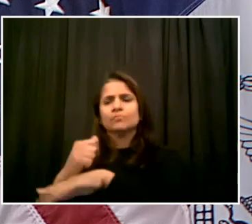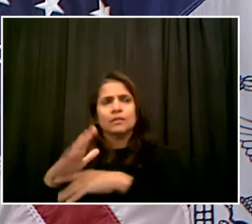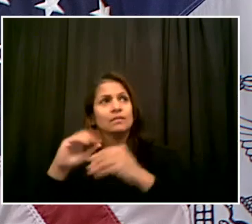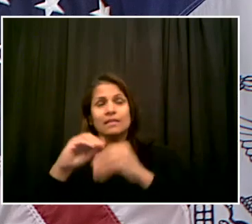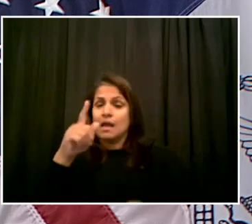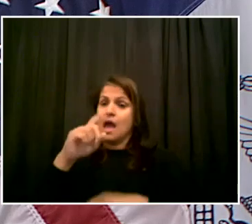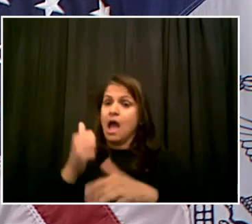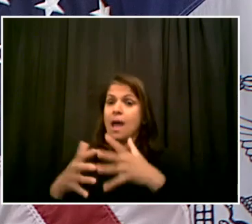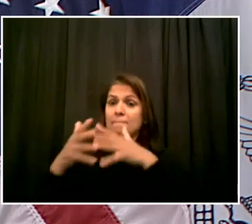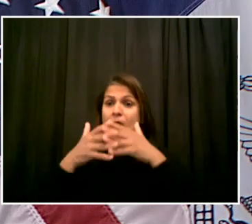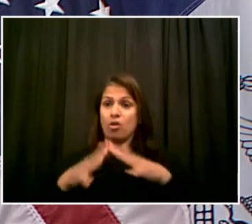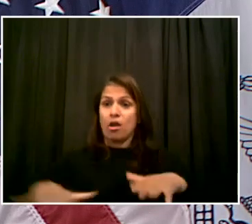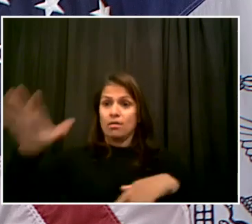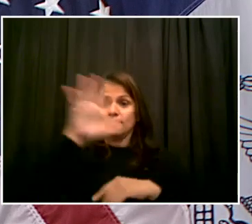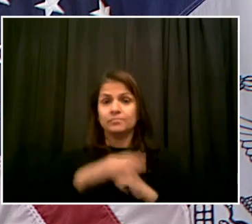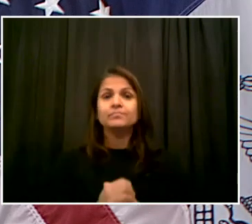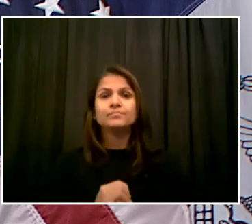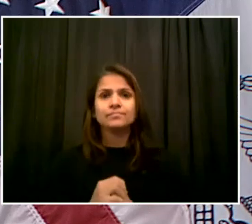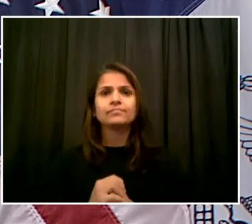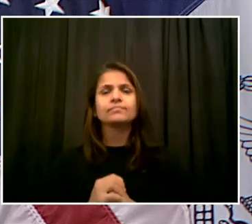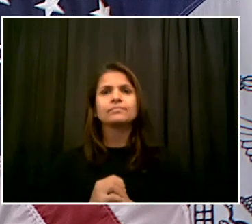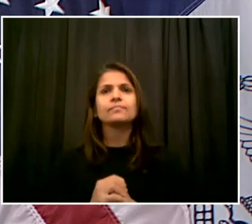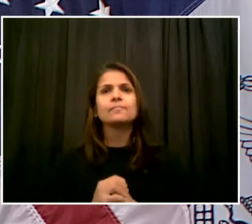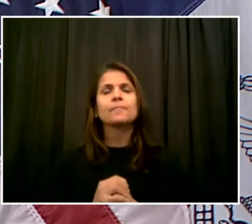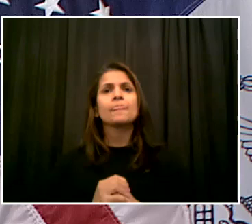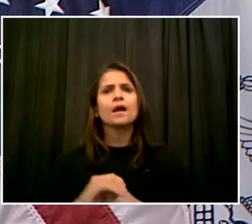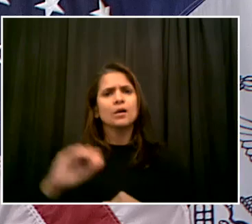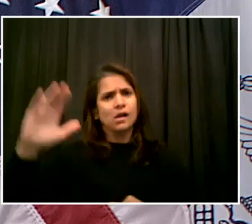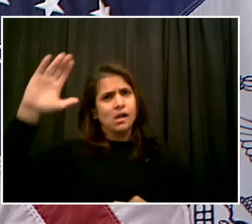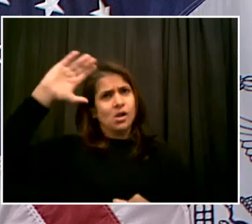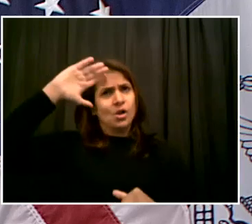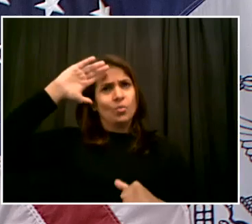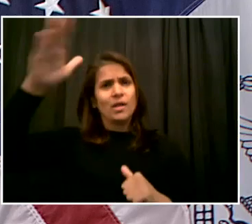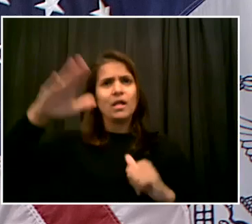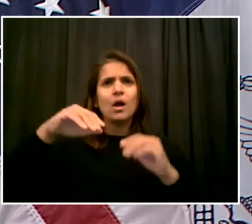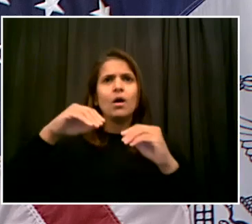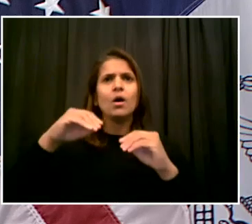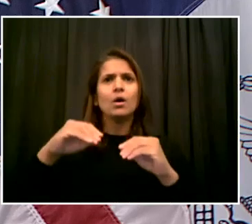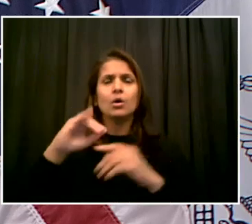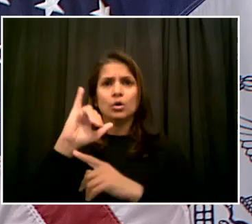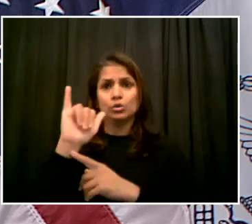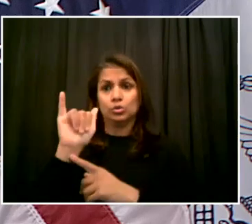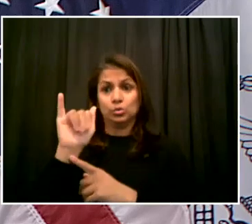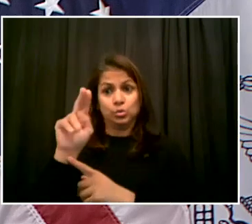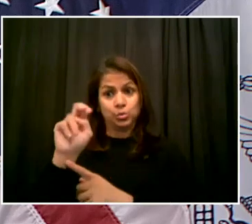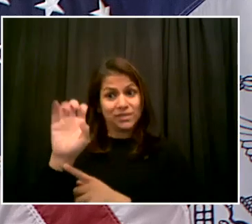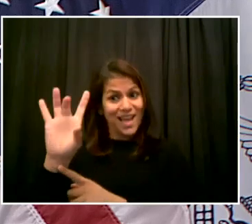WE ARE CALLED TO DO IN OUR TIME ANSOD WEWILL